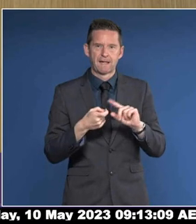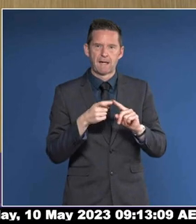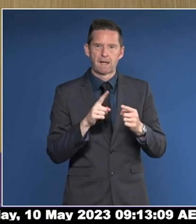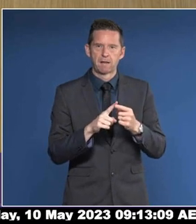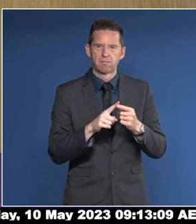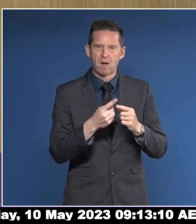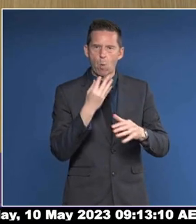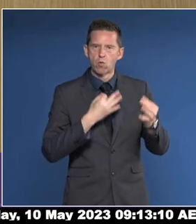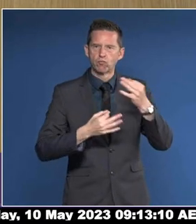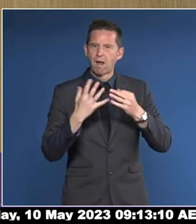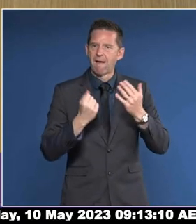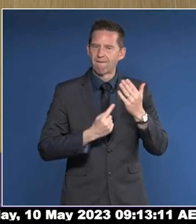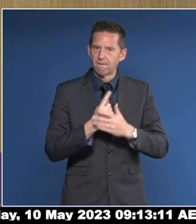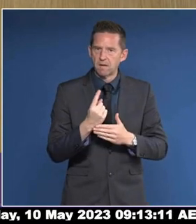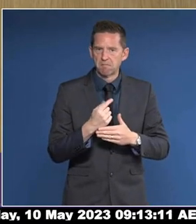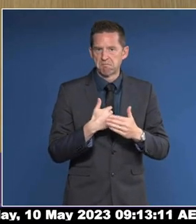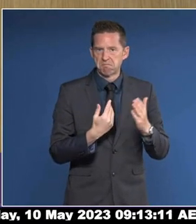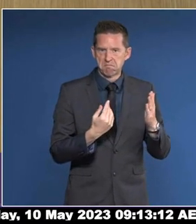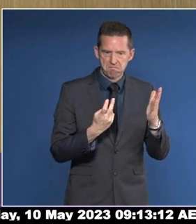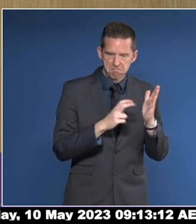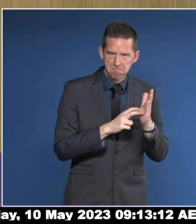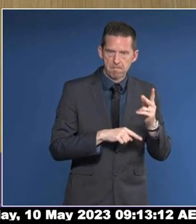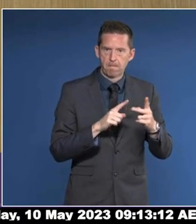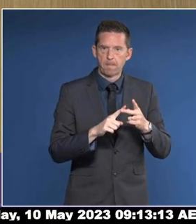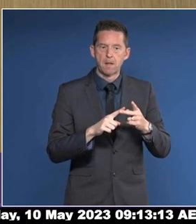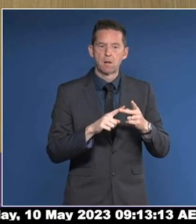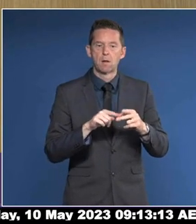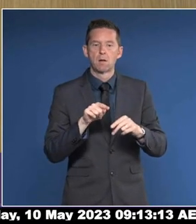We might record a child concern report, which means that there is some harm